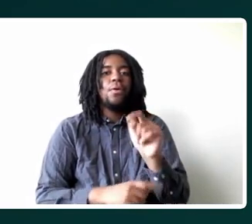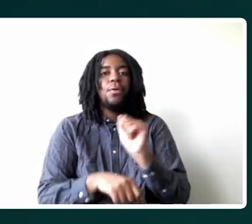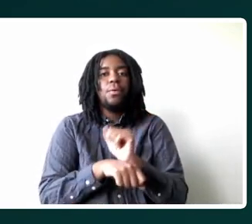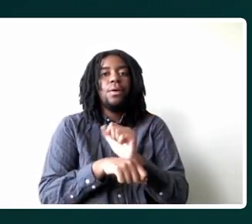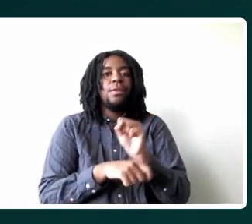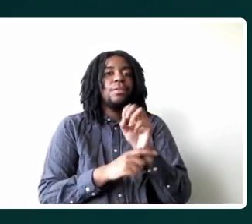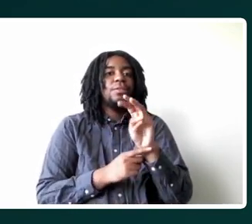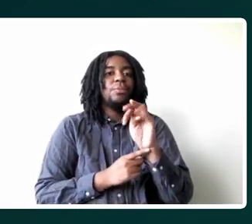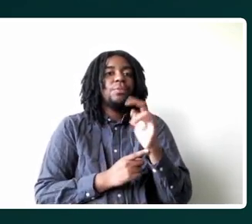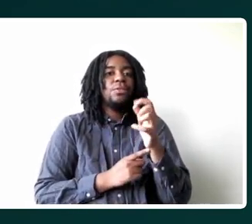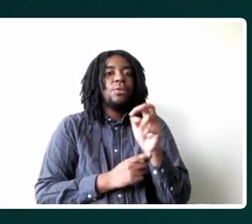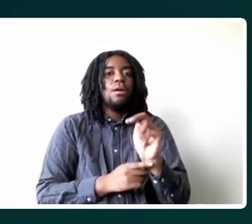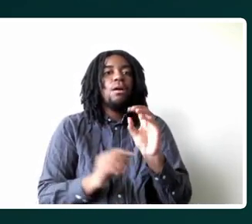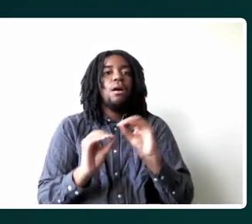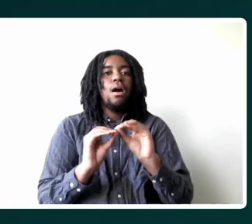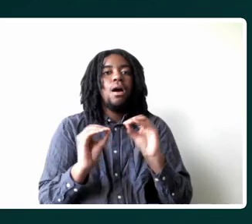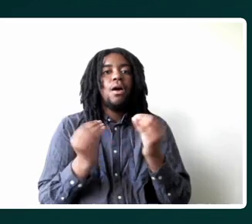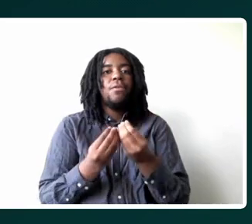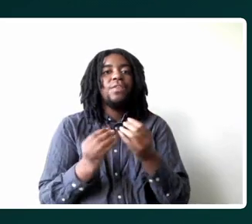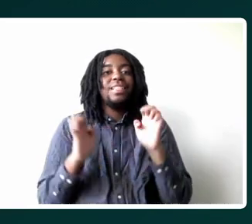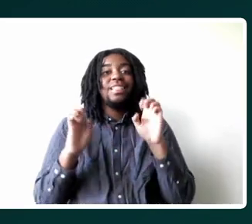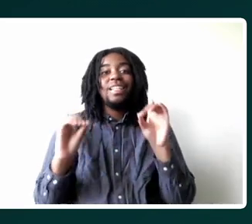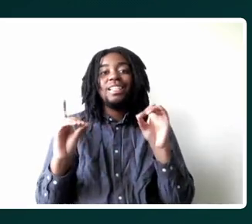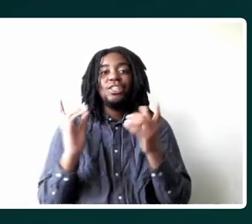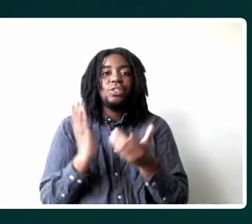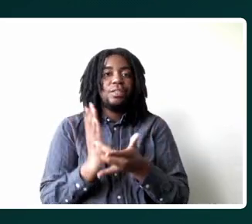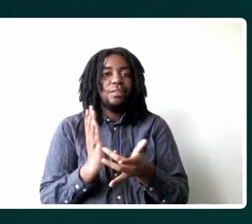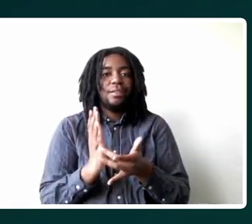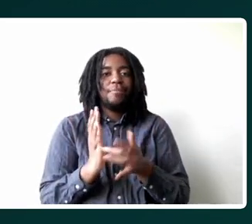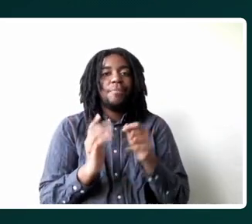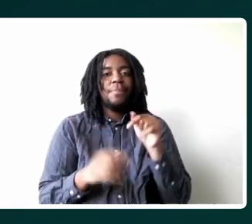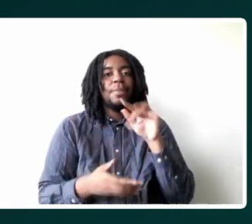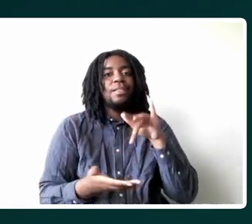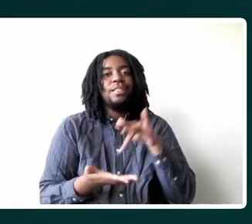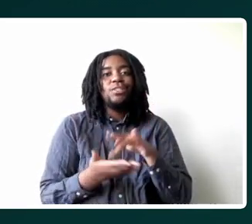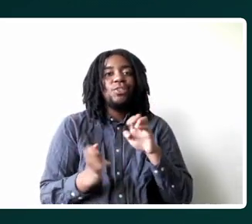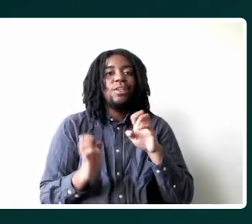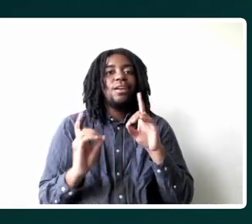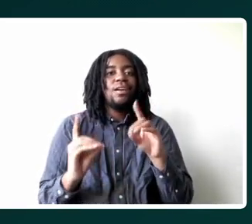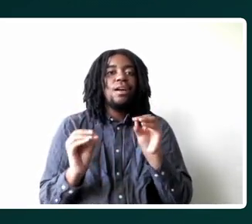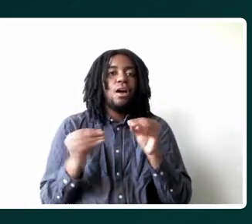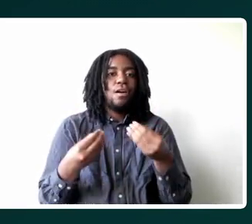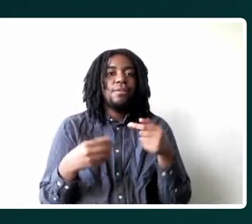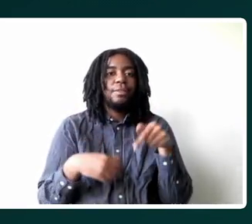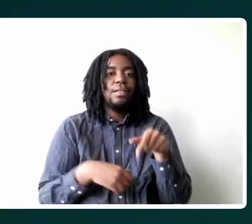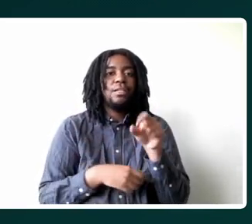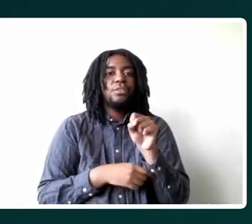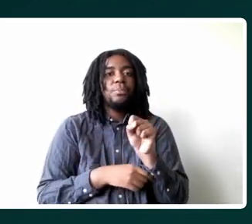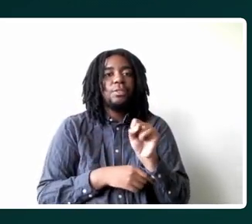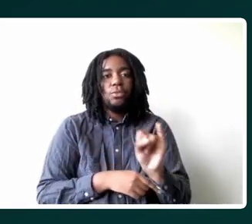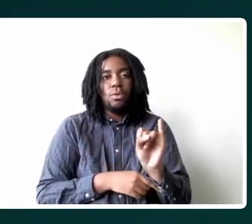Technology. That's a central education office at the Smithsonian that aims to help teachers